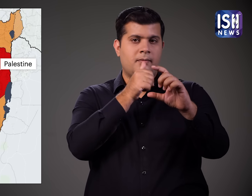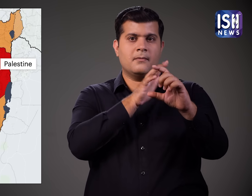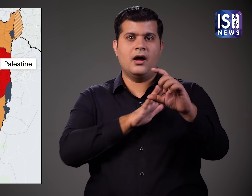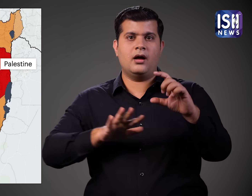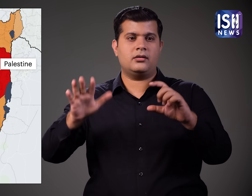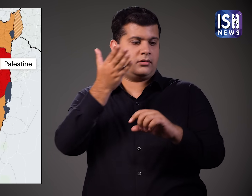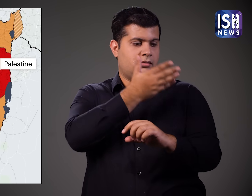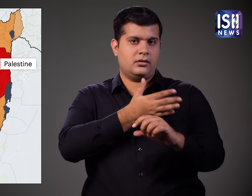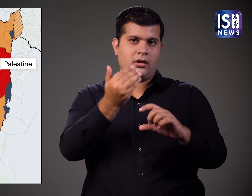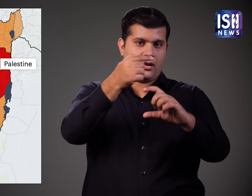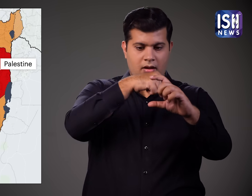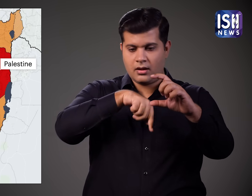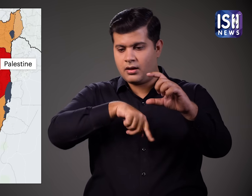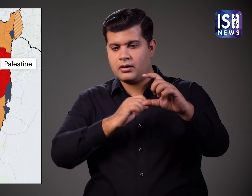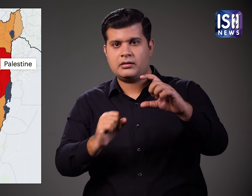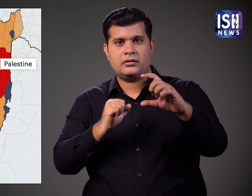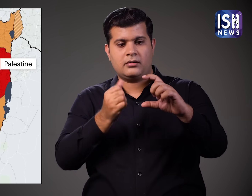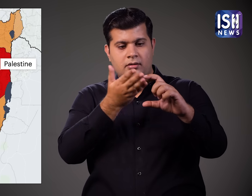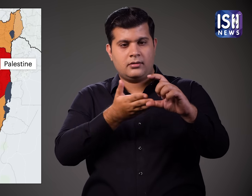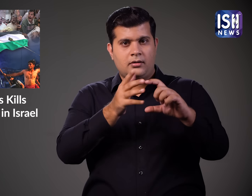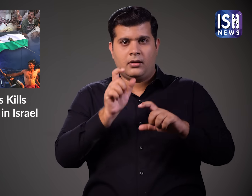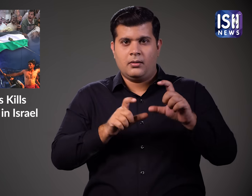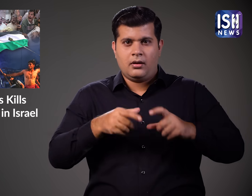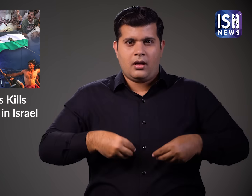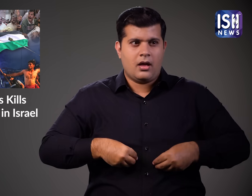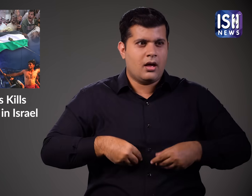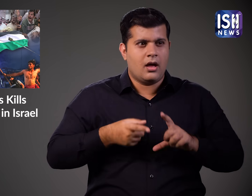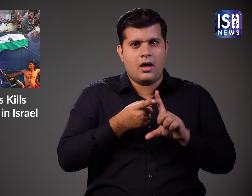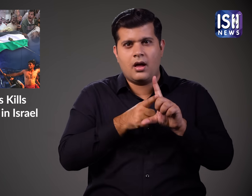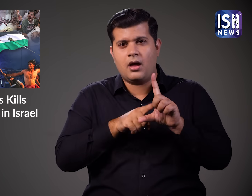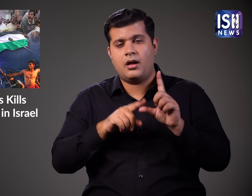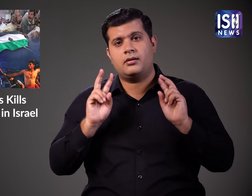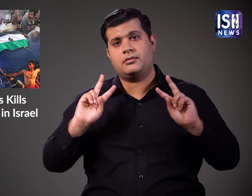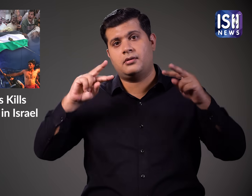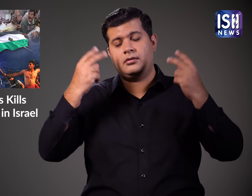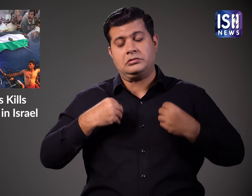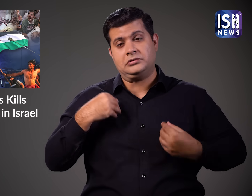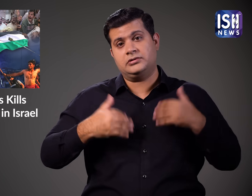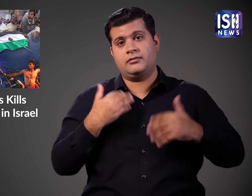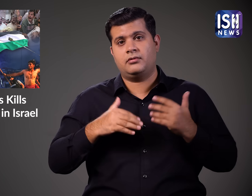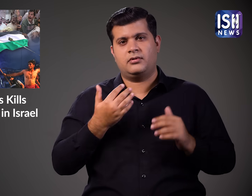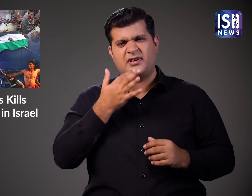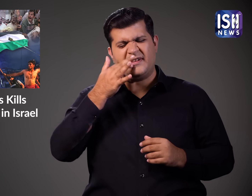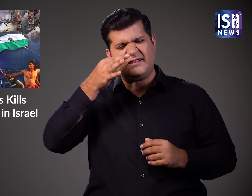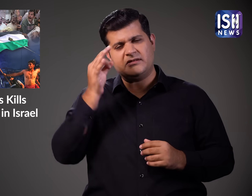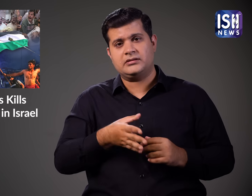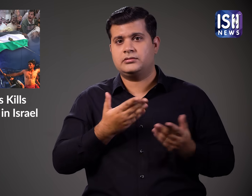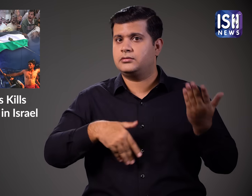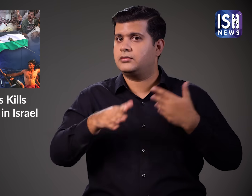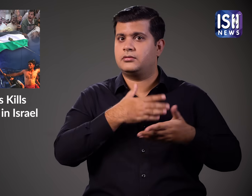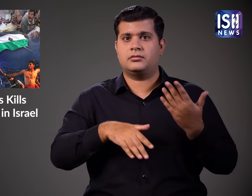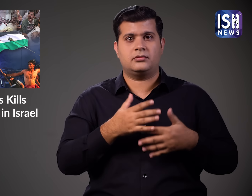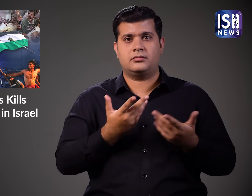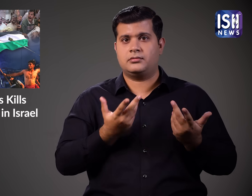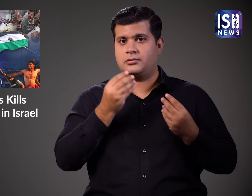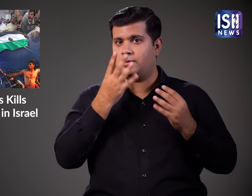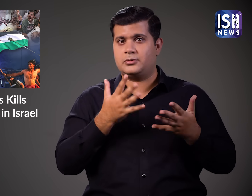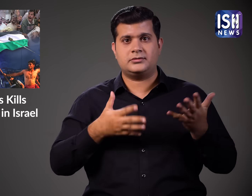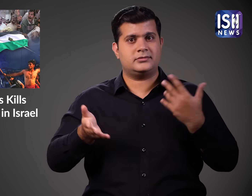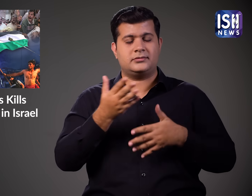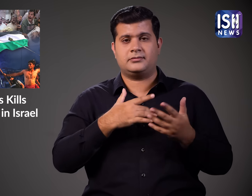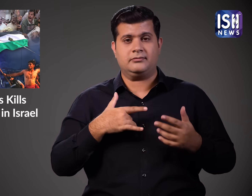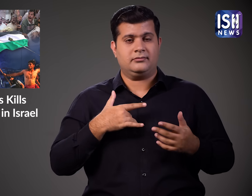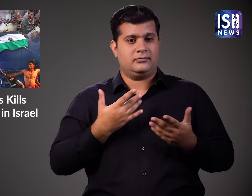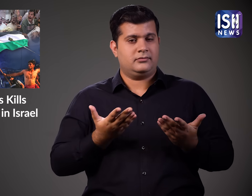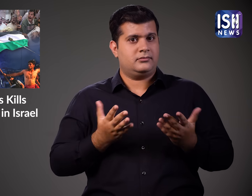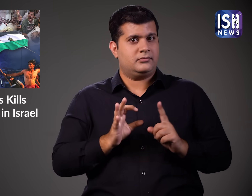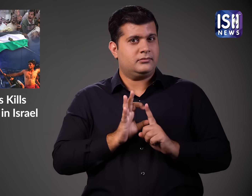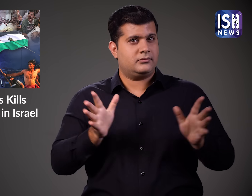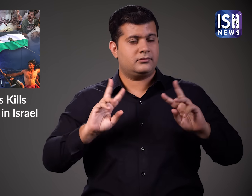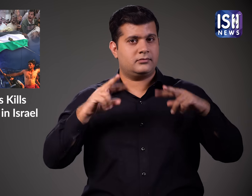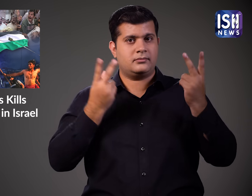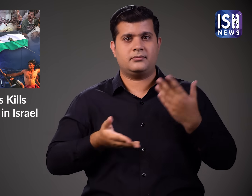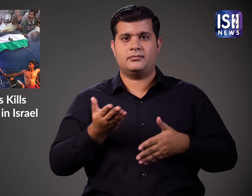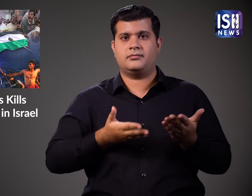And one side is the sea, so the Palestinians have nowhere to go. What a difficult situation!